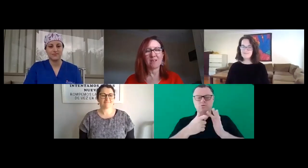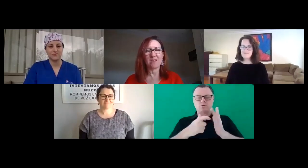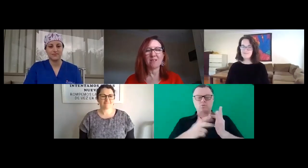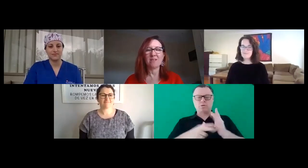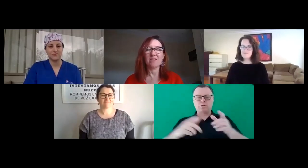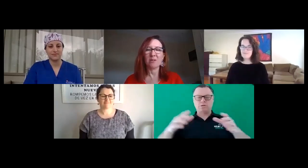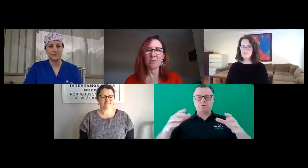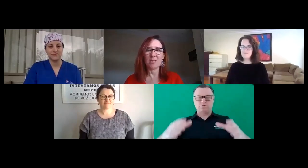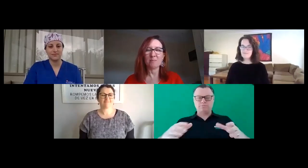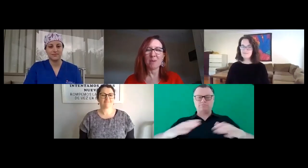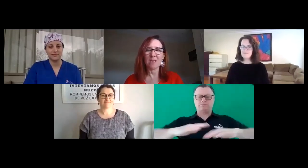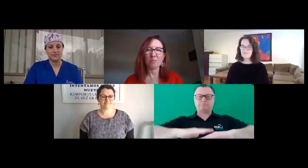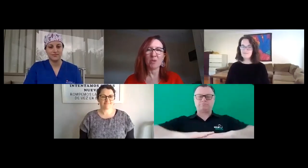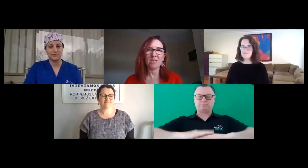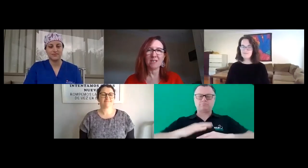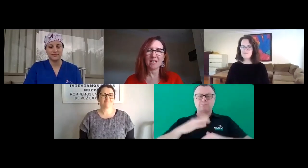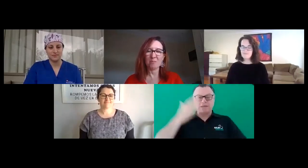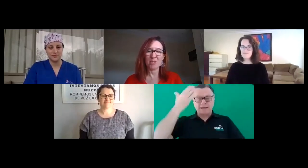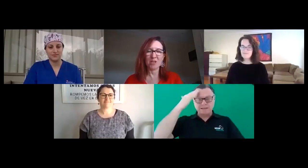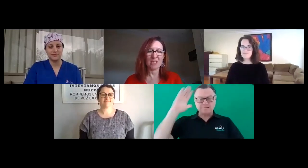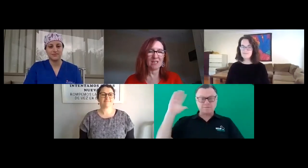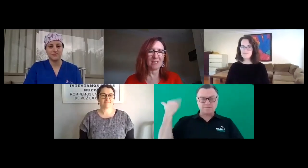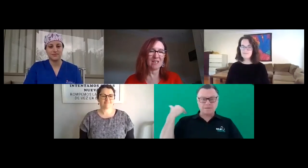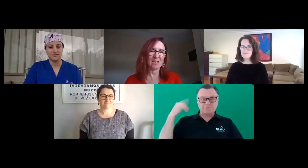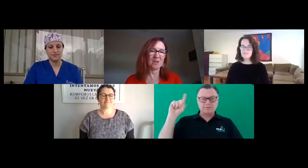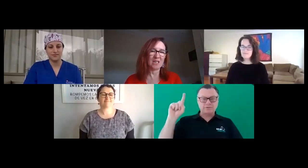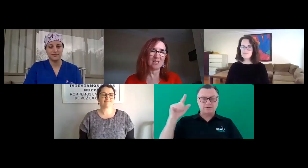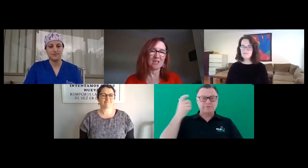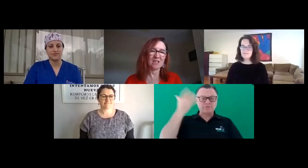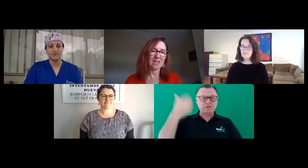to elders past present and emerging and acknowledge that